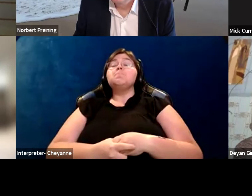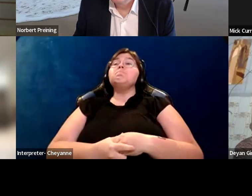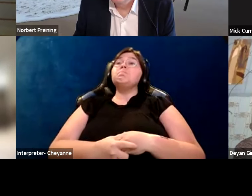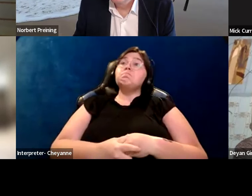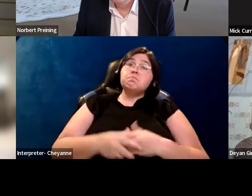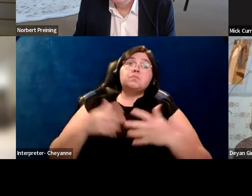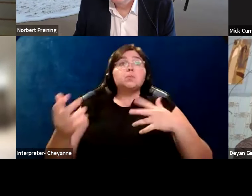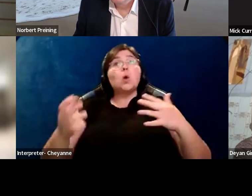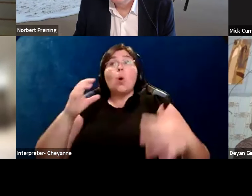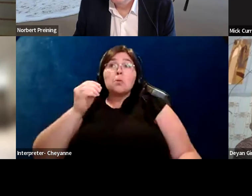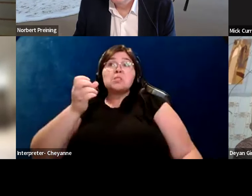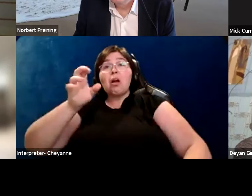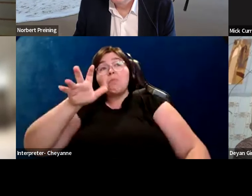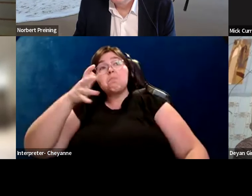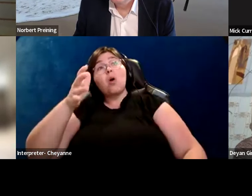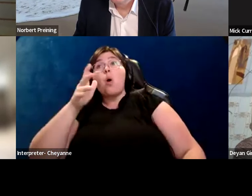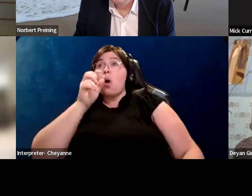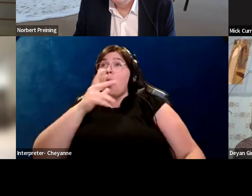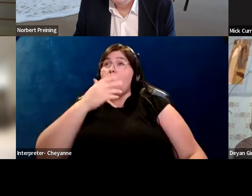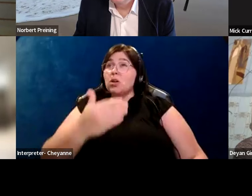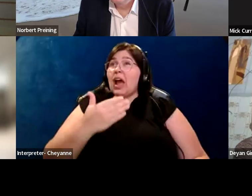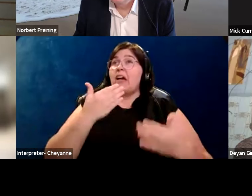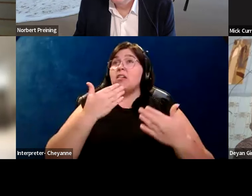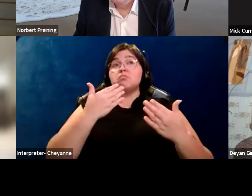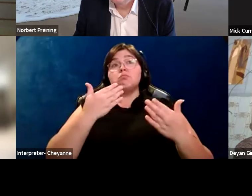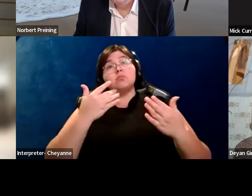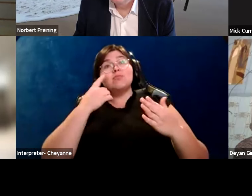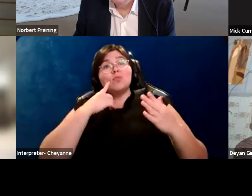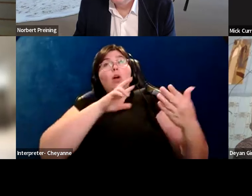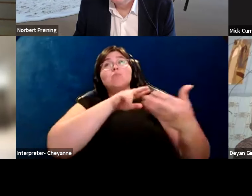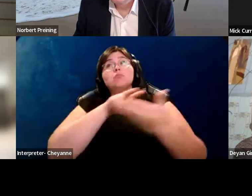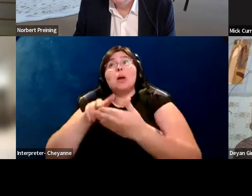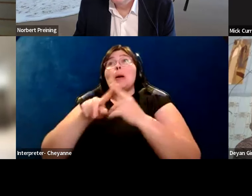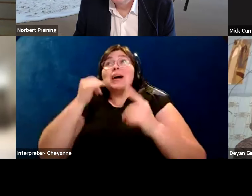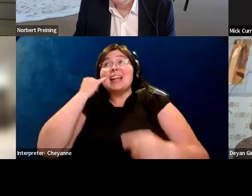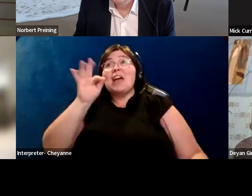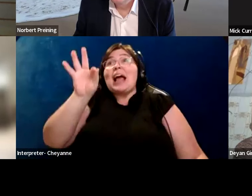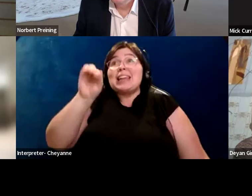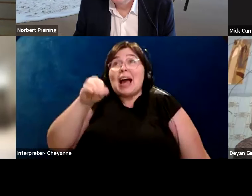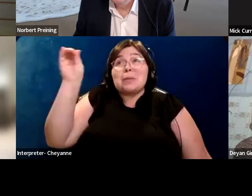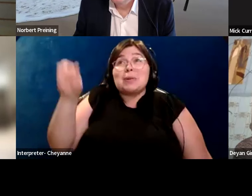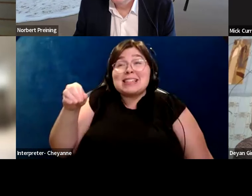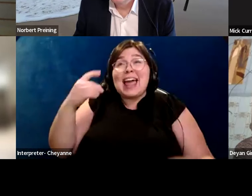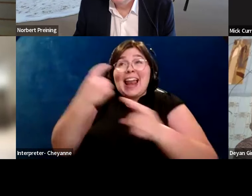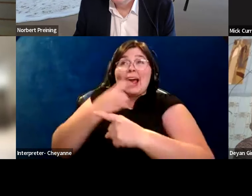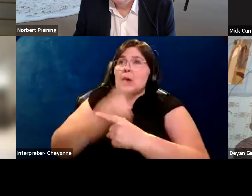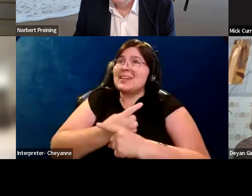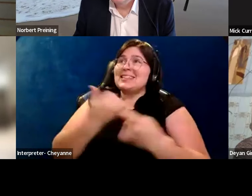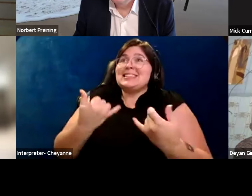But, again, when it's only 90% accurate, it is also pretty painful trying to figure out